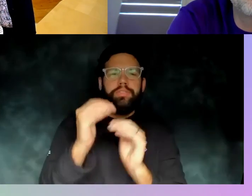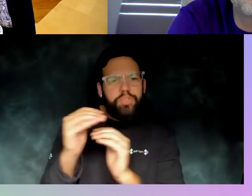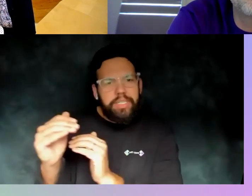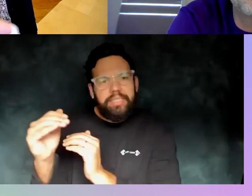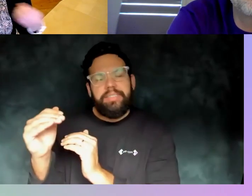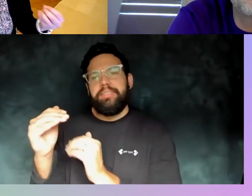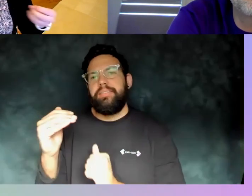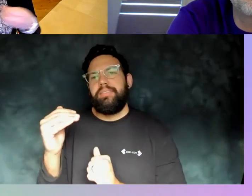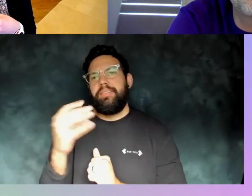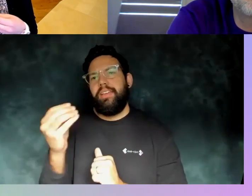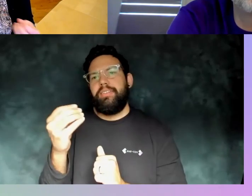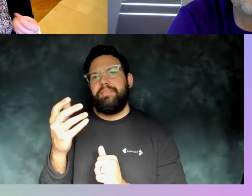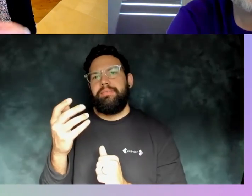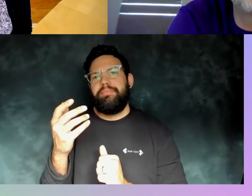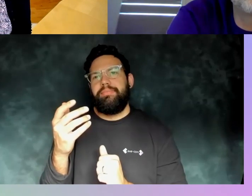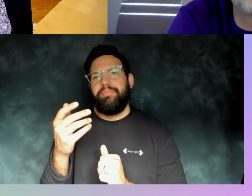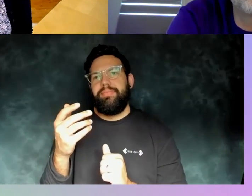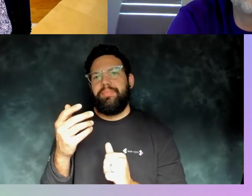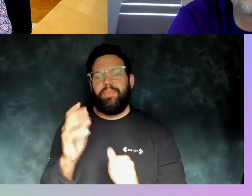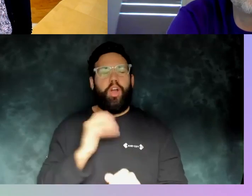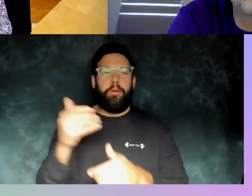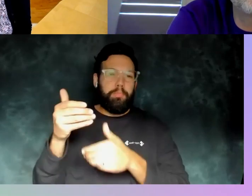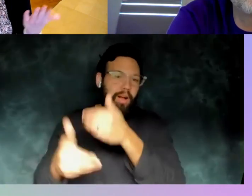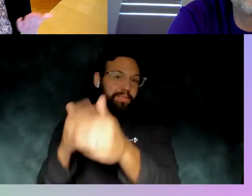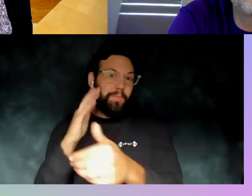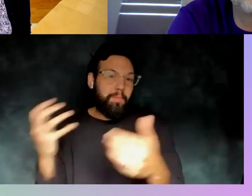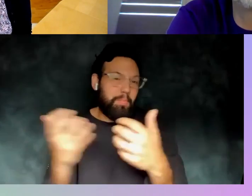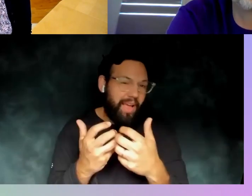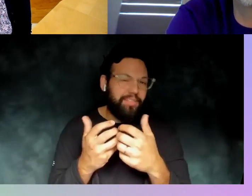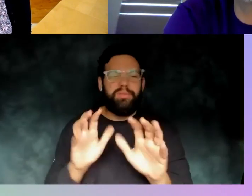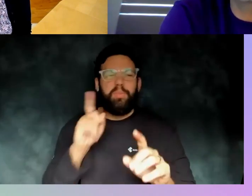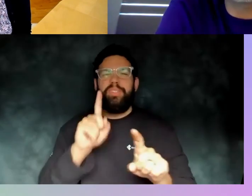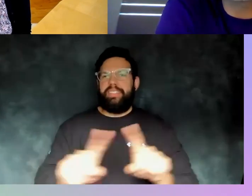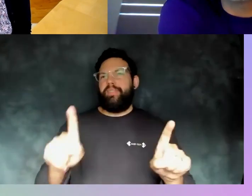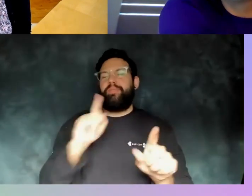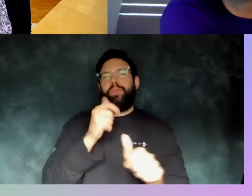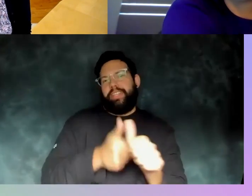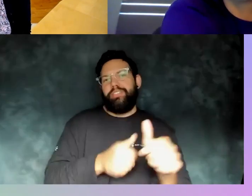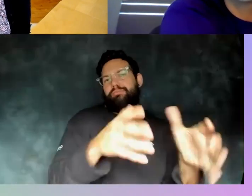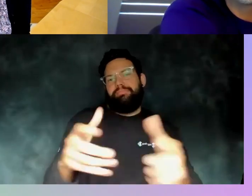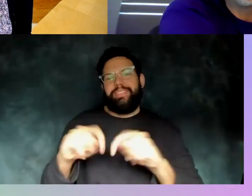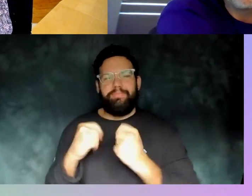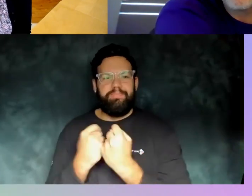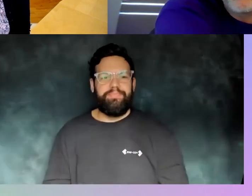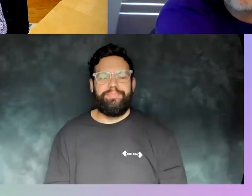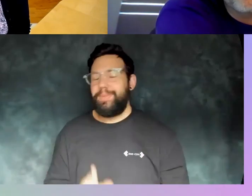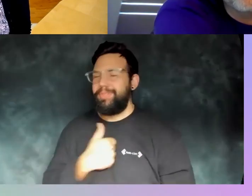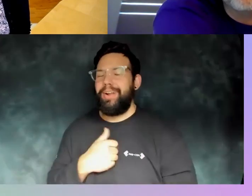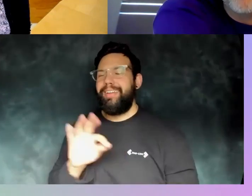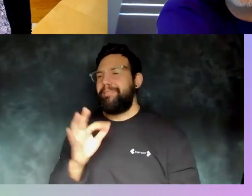knowledge? [CARIE] That's a good question, and it is true to a certain